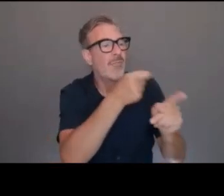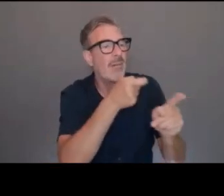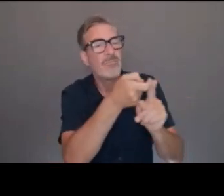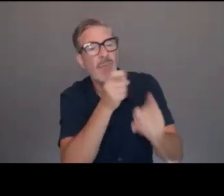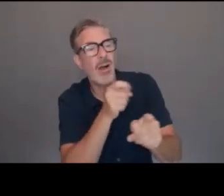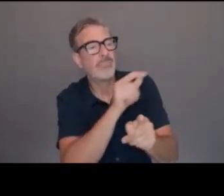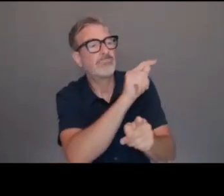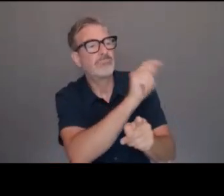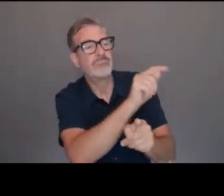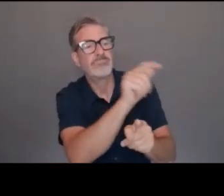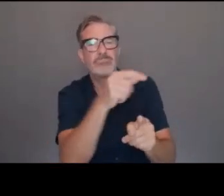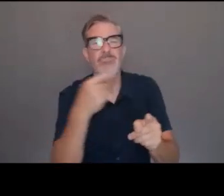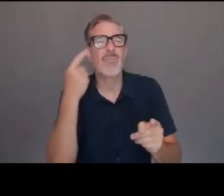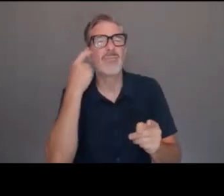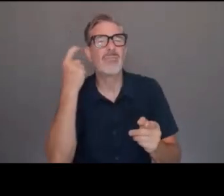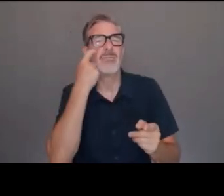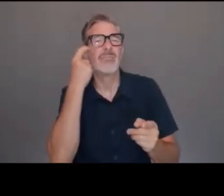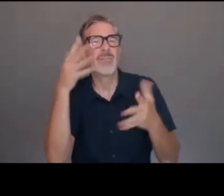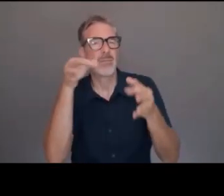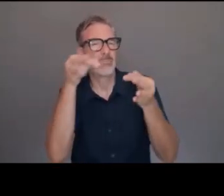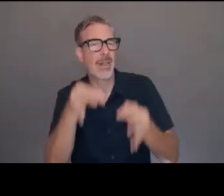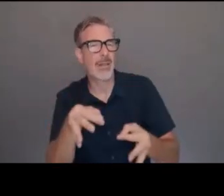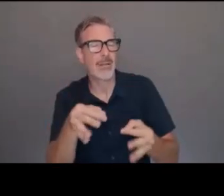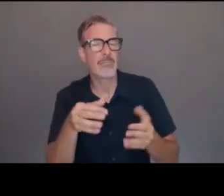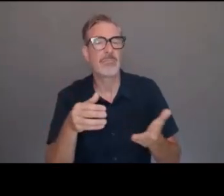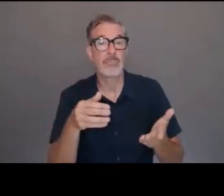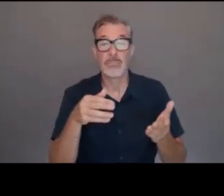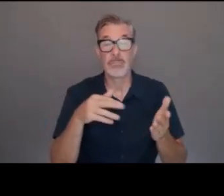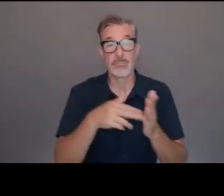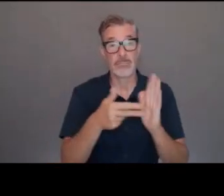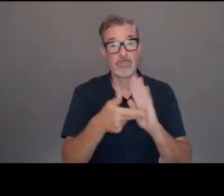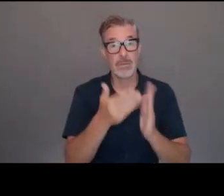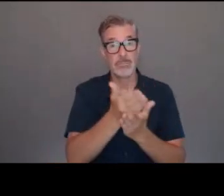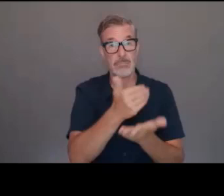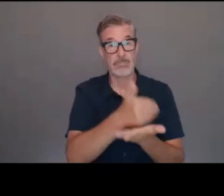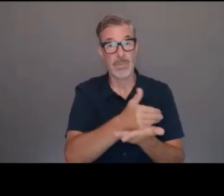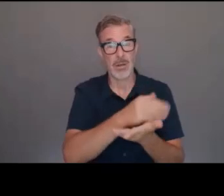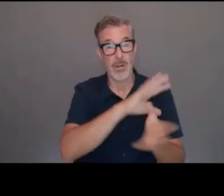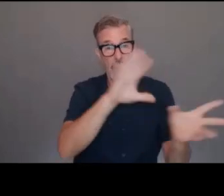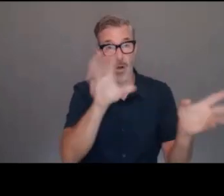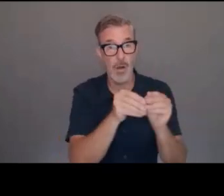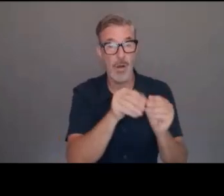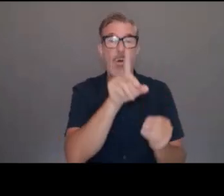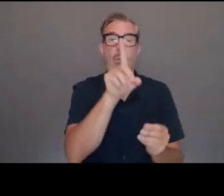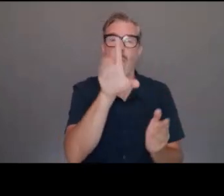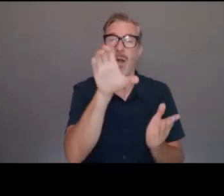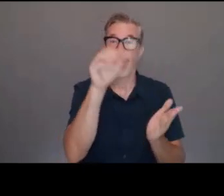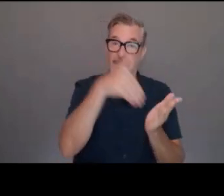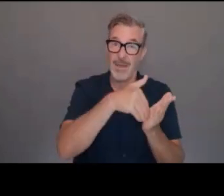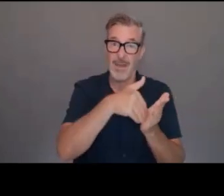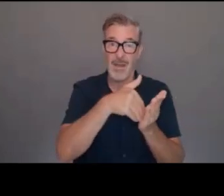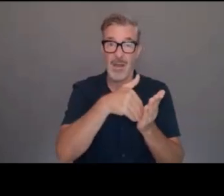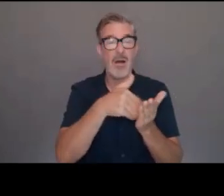And ultimately, you would have $100,000 on the revenue side and $100,000 on the expenses side.